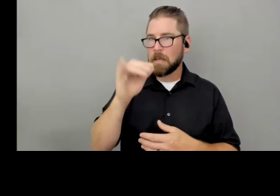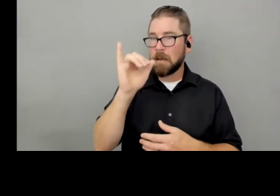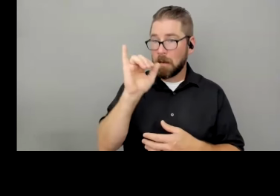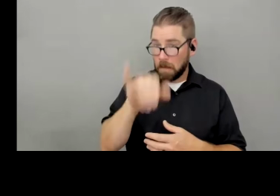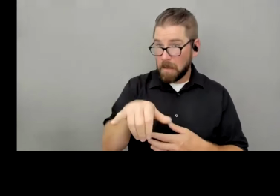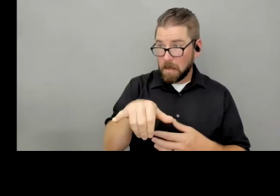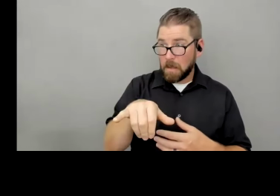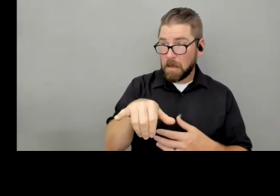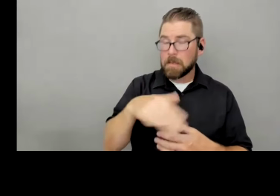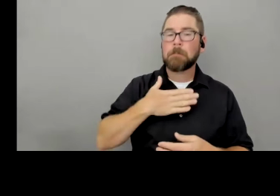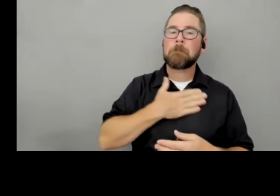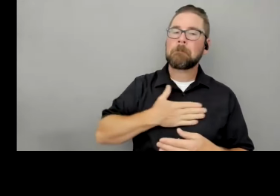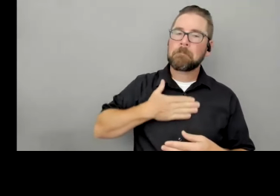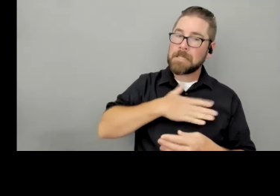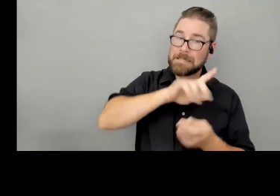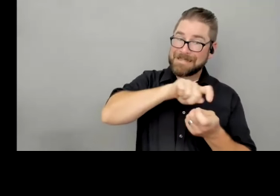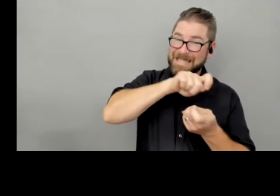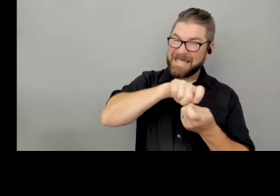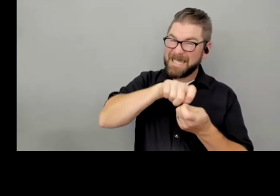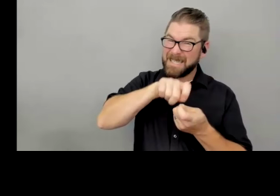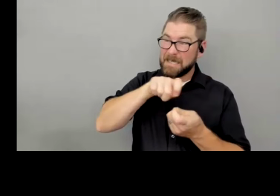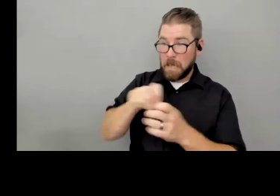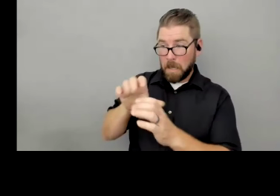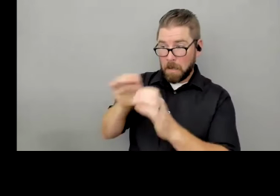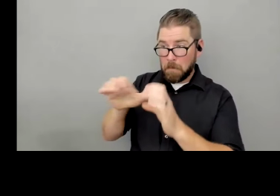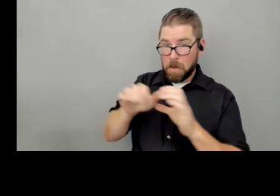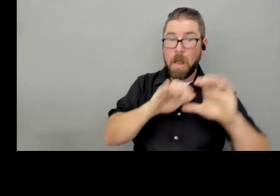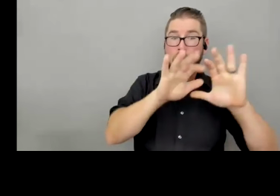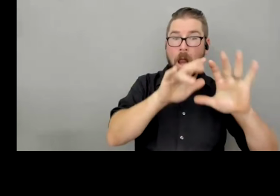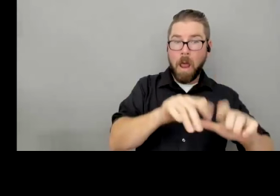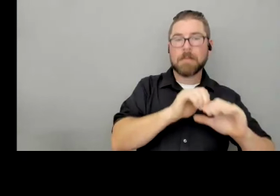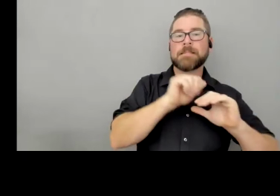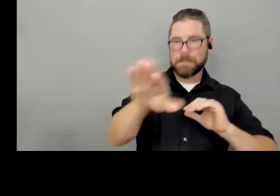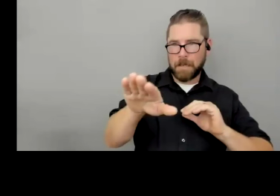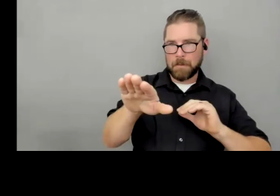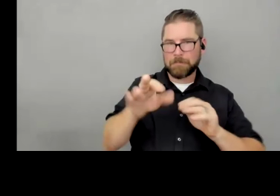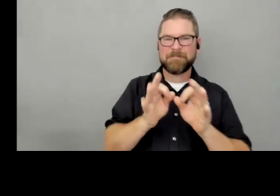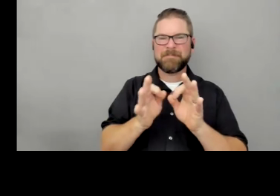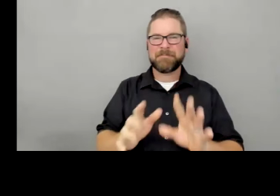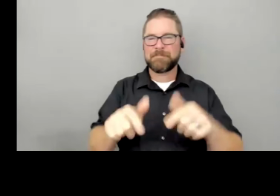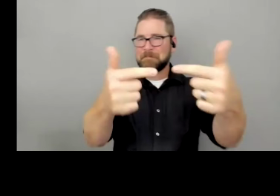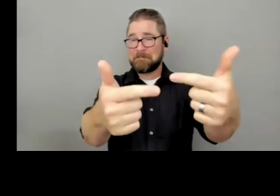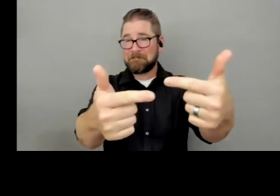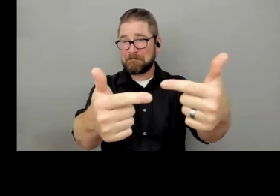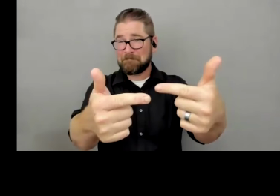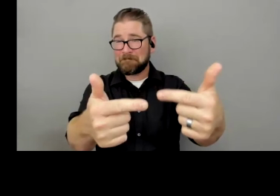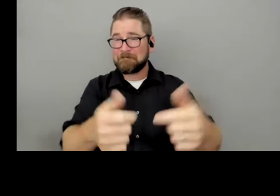send us the details as to what's going on. That way we can handle that with care.